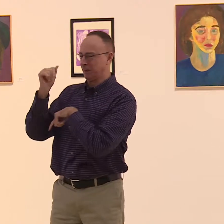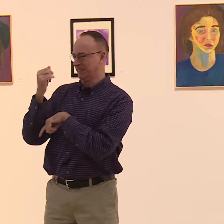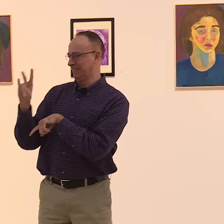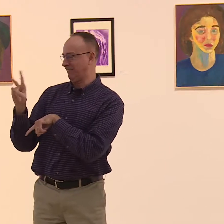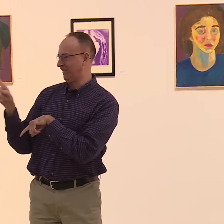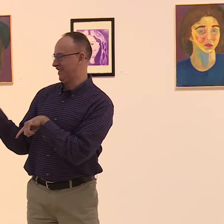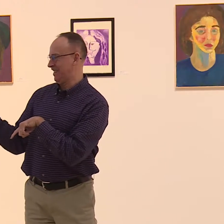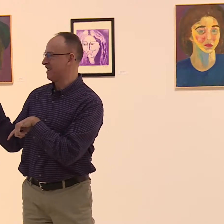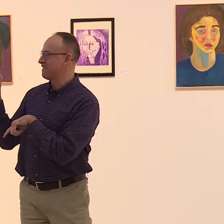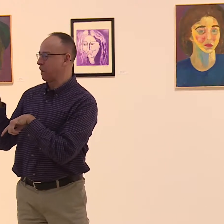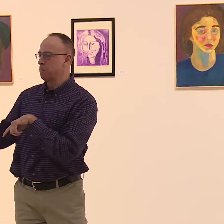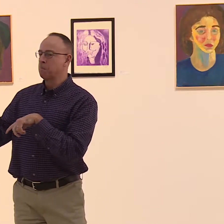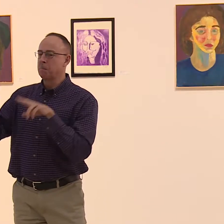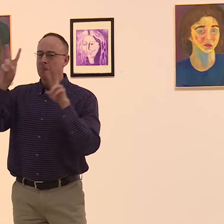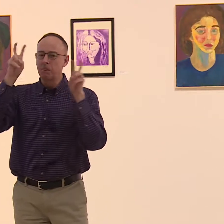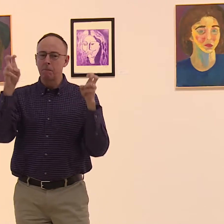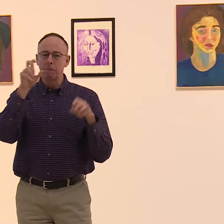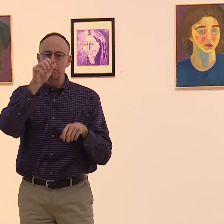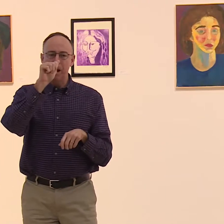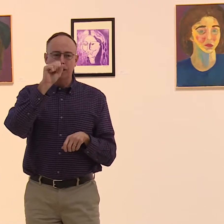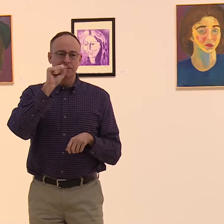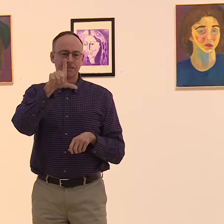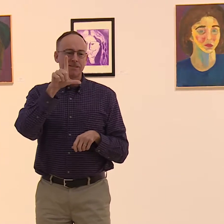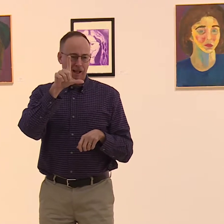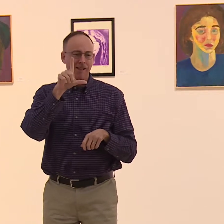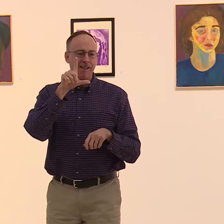and joined the Challenge in 2016.